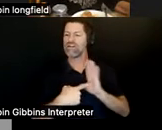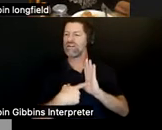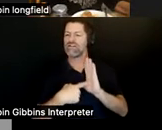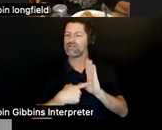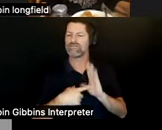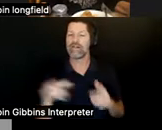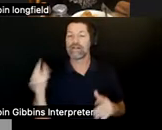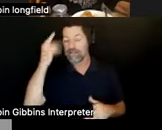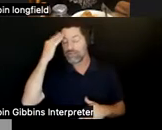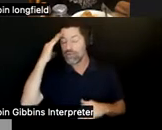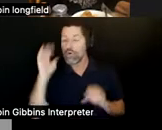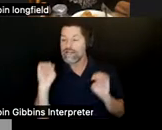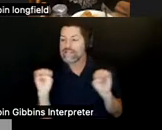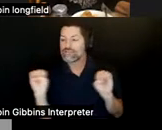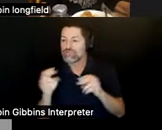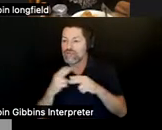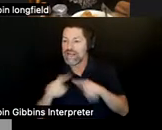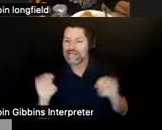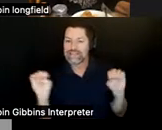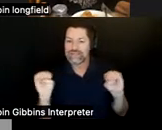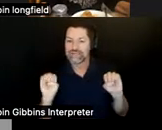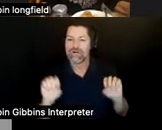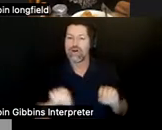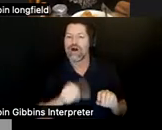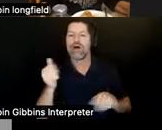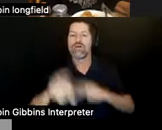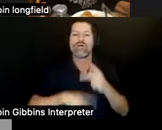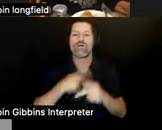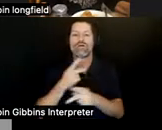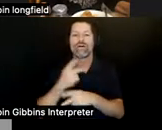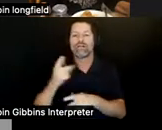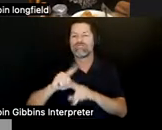for example, or in other kind of pagan celebrations of spring.